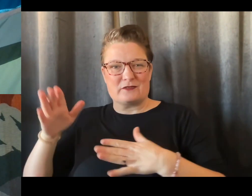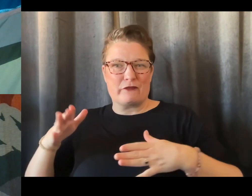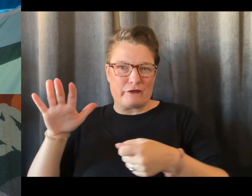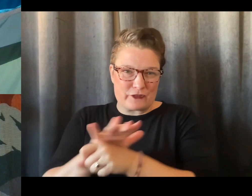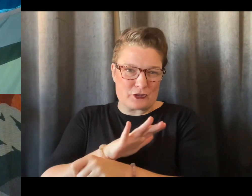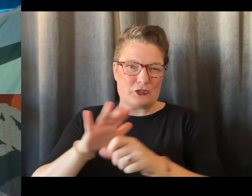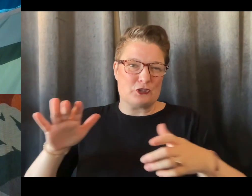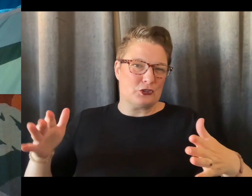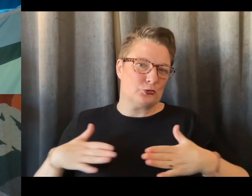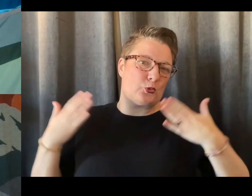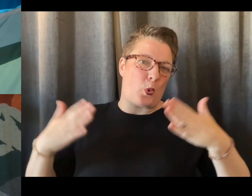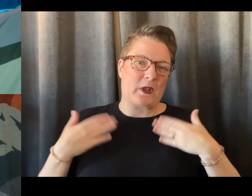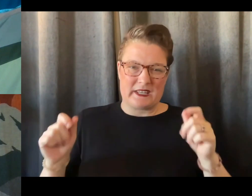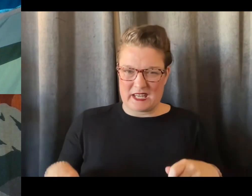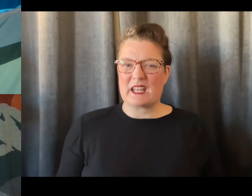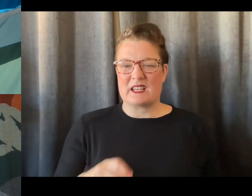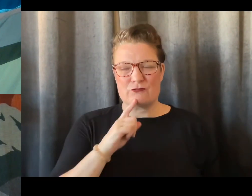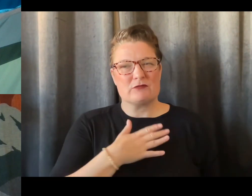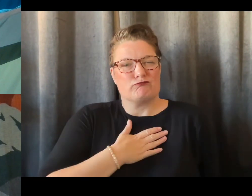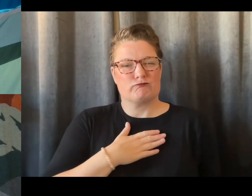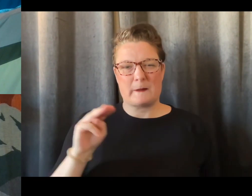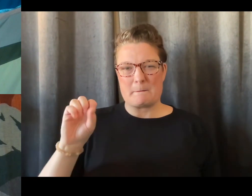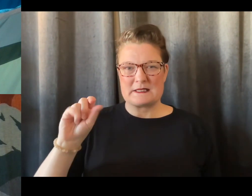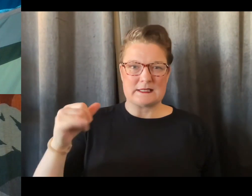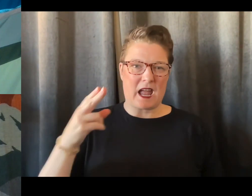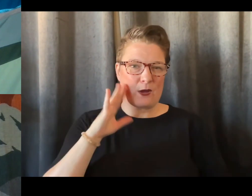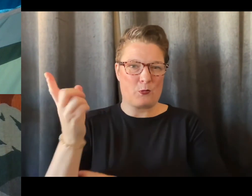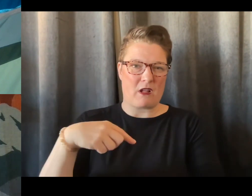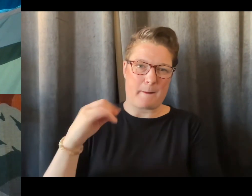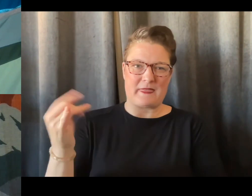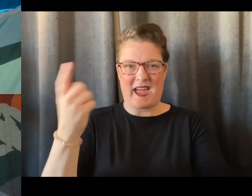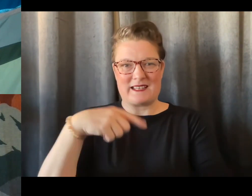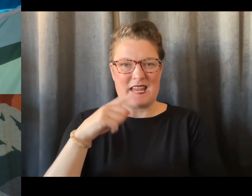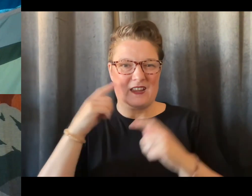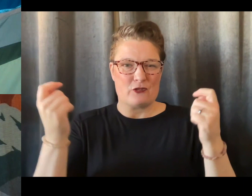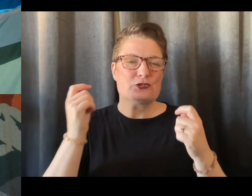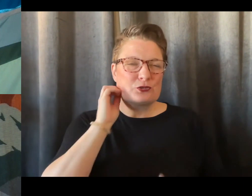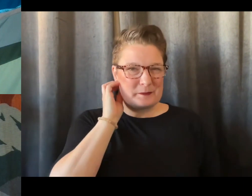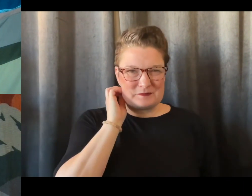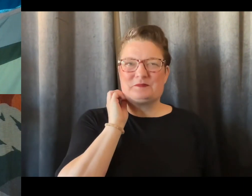Nomy: This last year, um, I rewrote the Lamentations, inspired by, Lynn